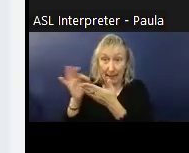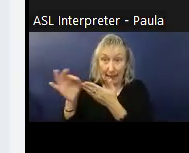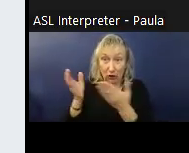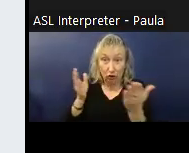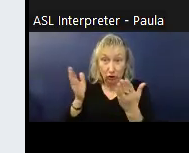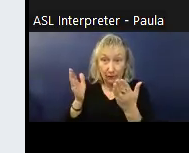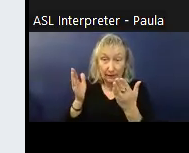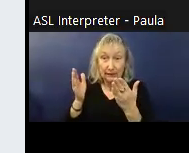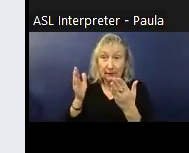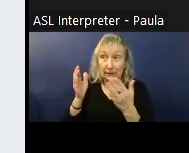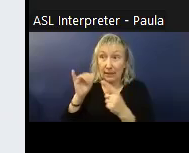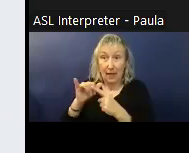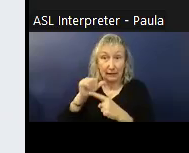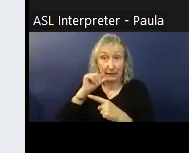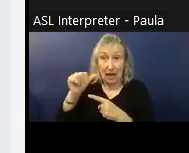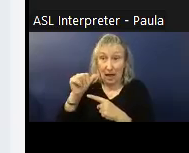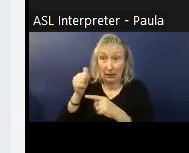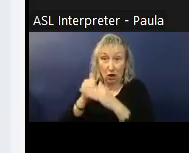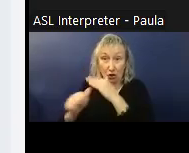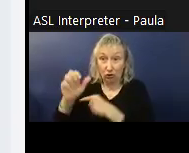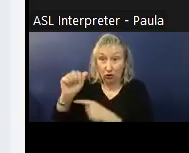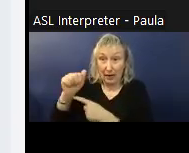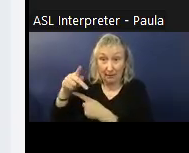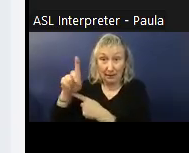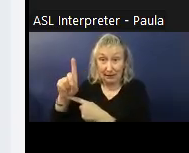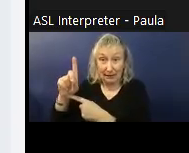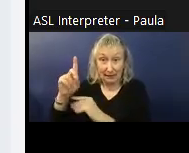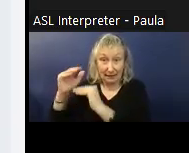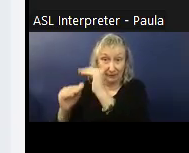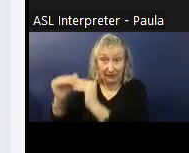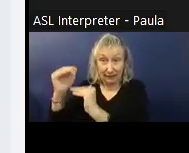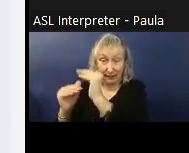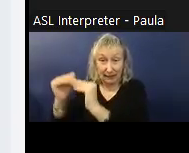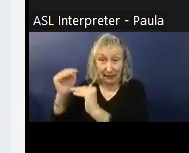that does not reside in an APD licensed facility and then making sure that it is